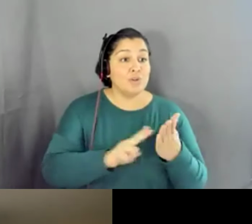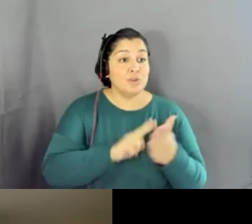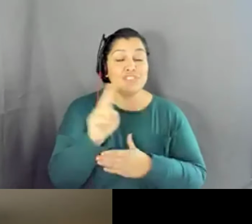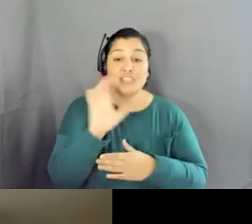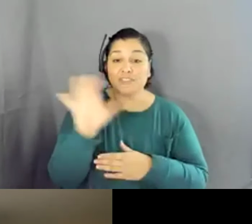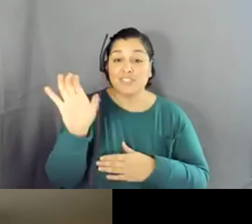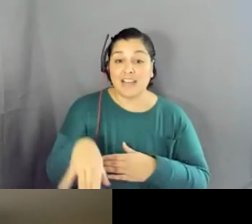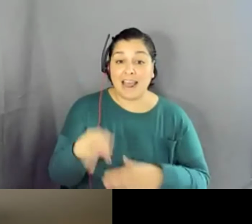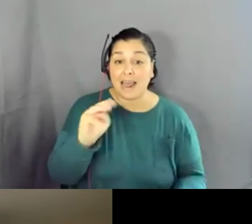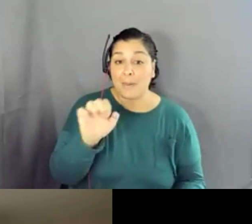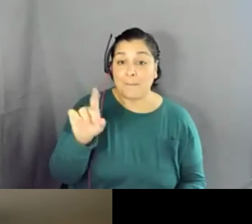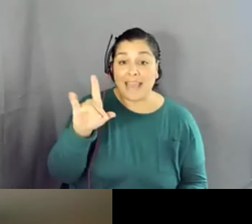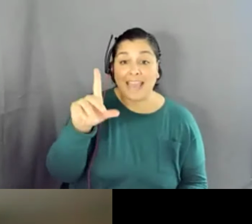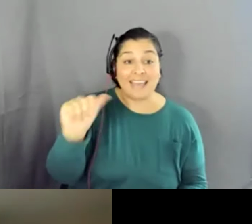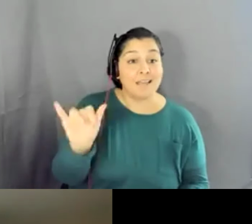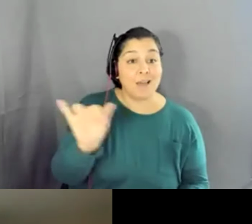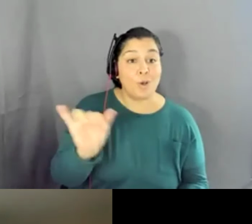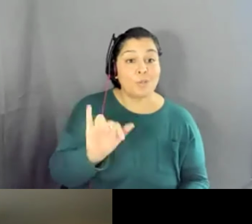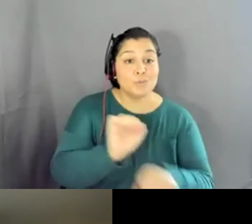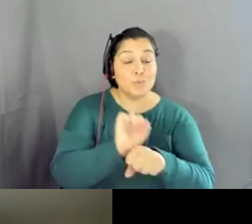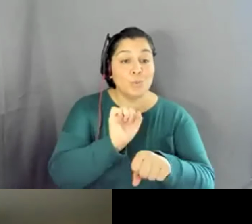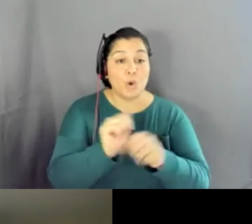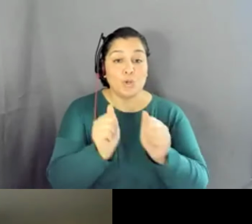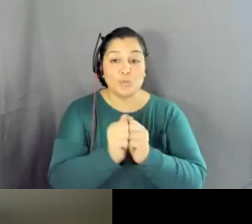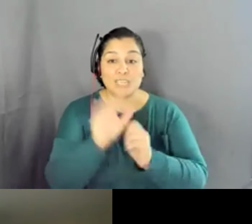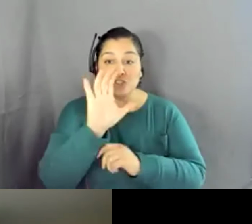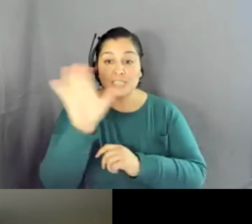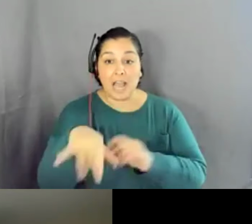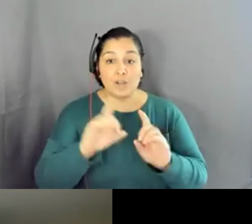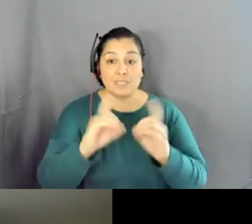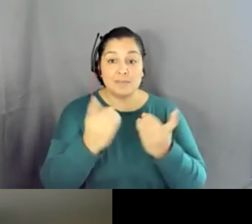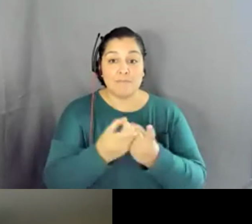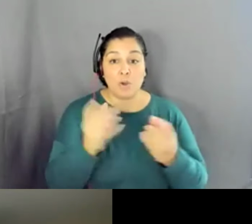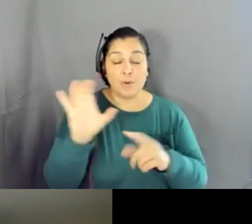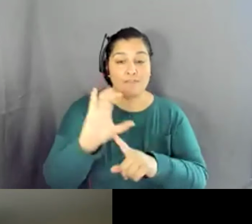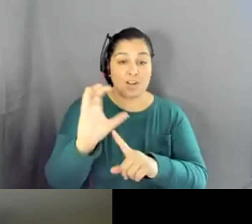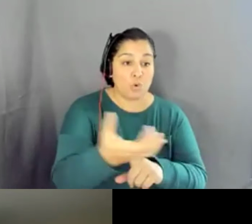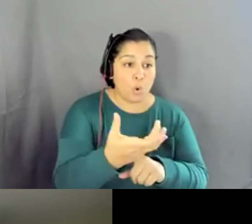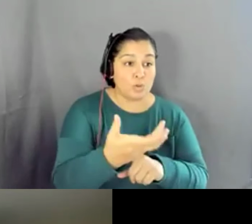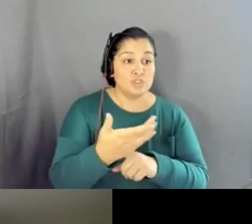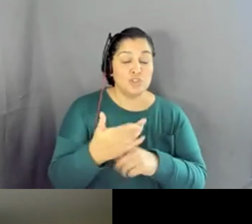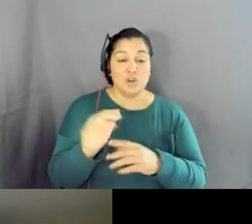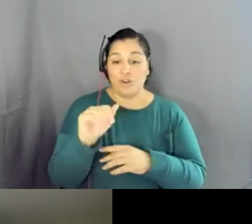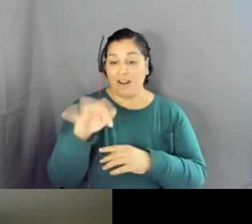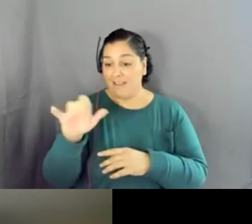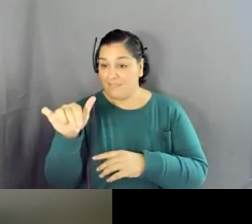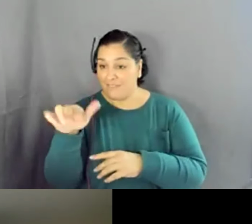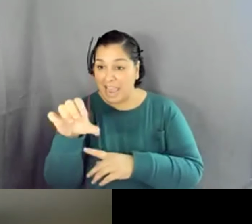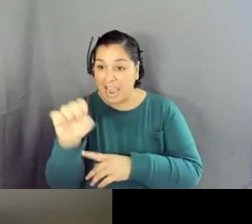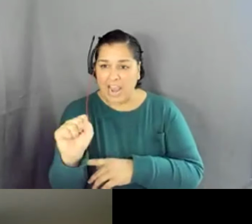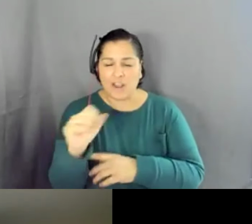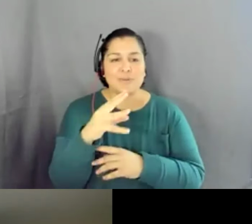also worked with the Chicago Department of Cultural Affairs and Special Events as the Deputy Commissioner of the Cultural Grants and Resources Division.